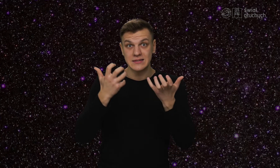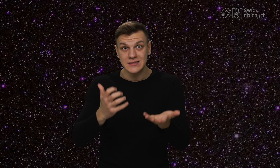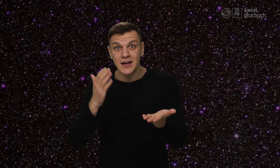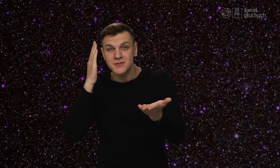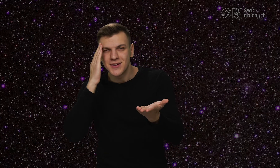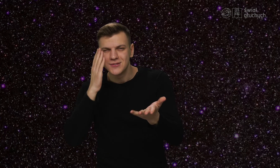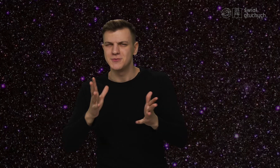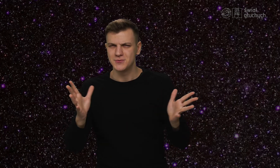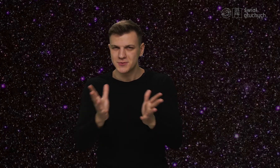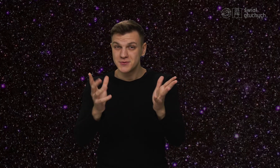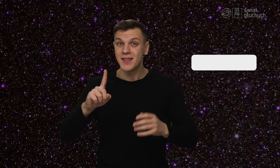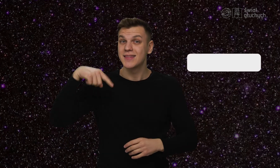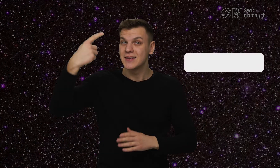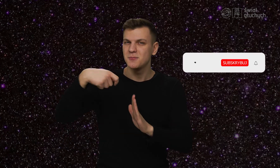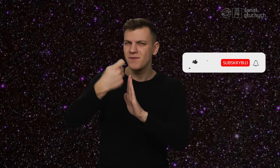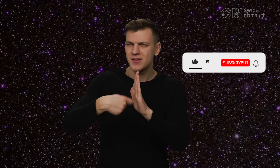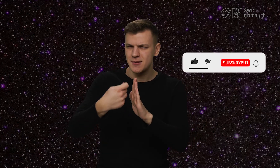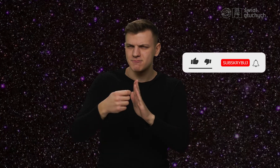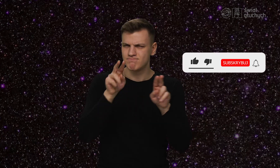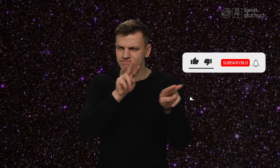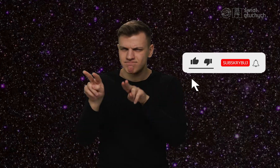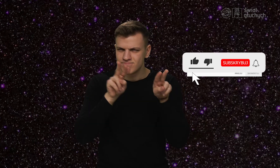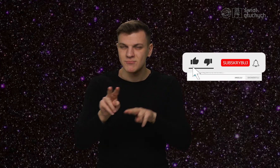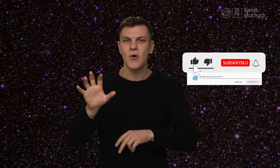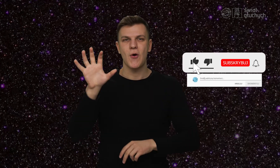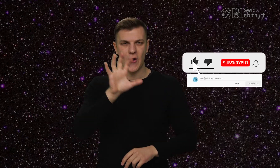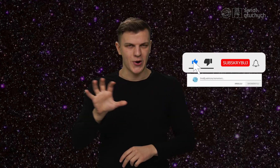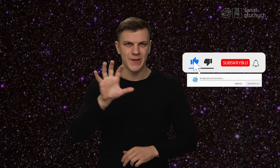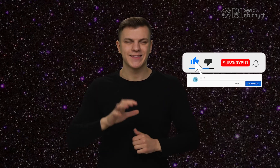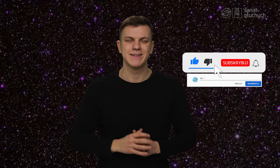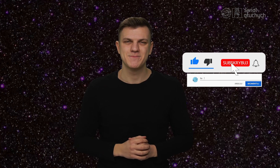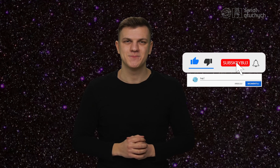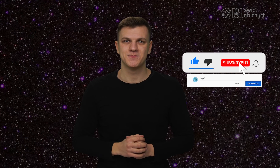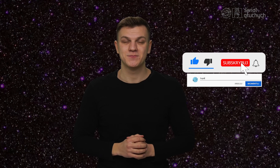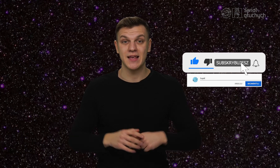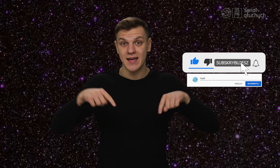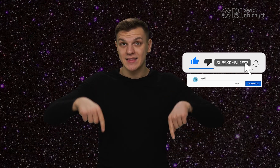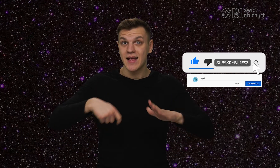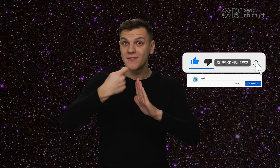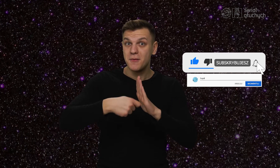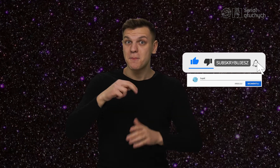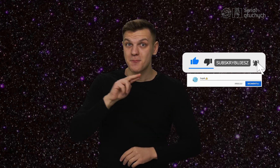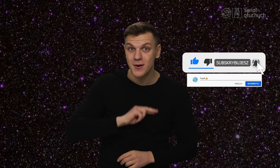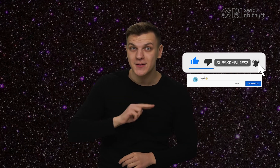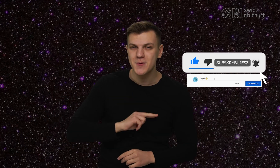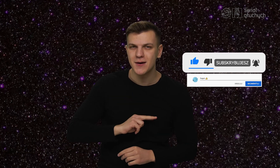He will find out about it in the next, seventh episode. And if you liked this episode, please let